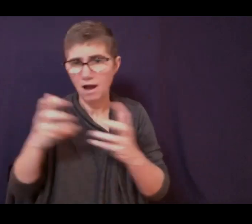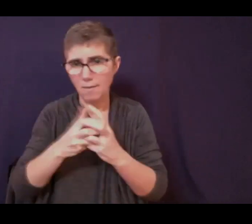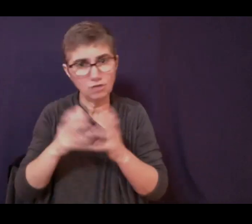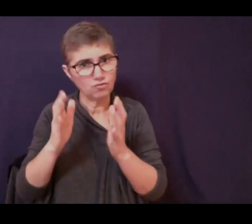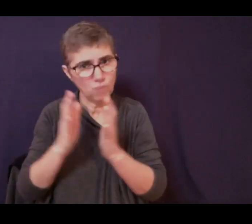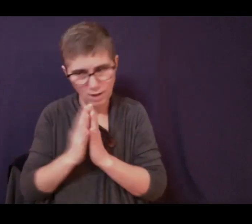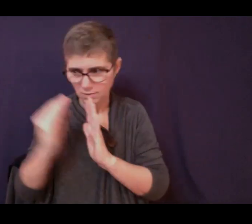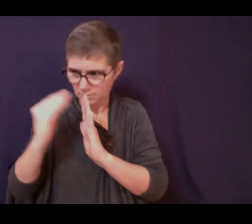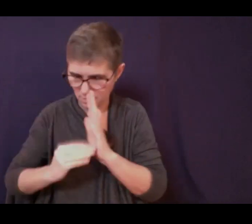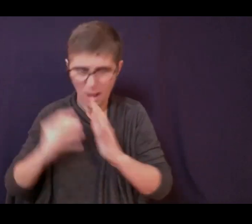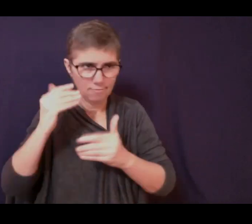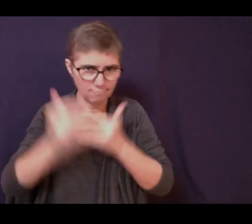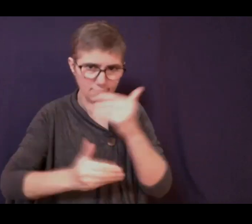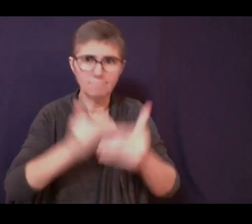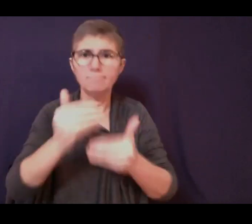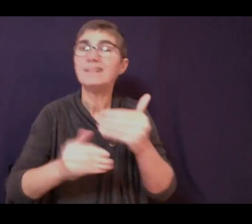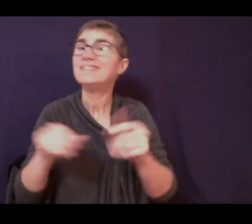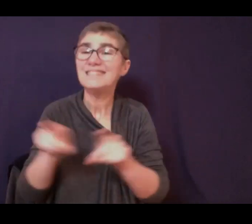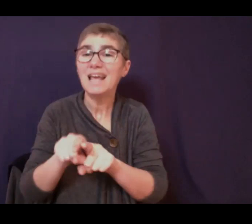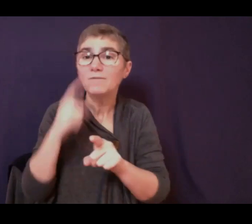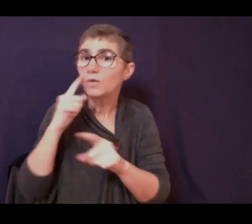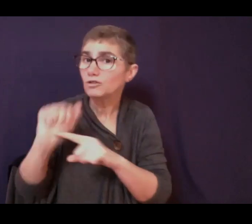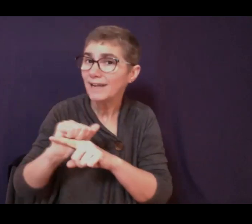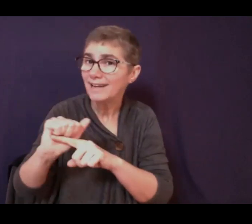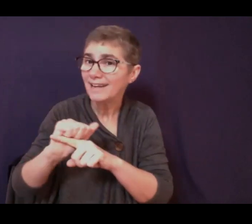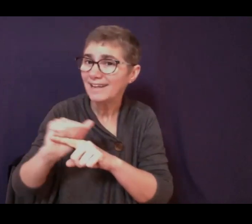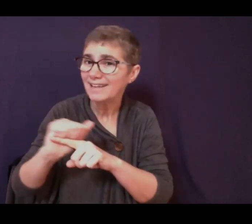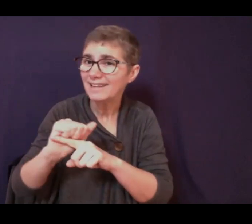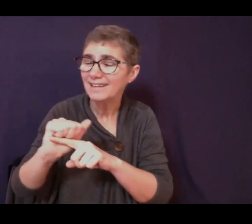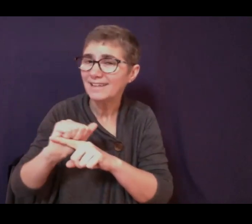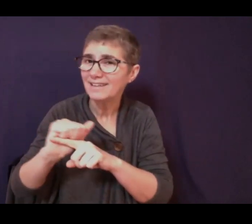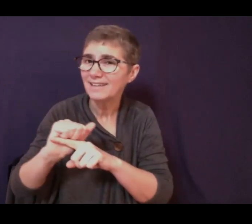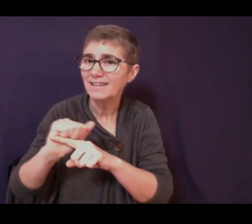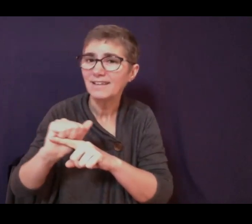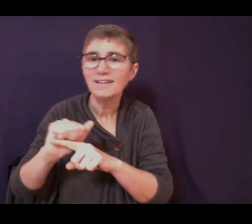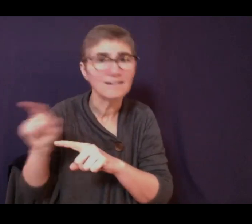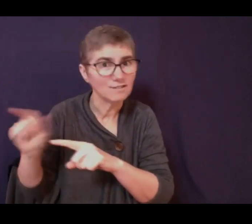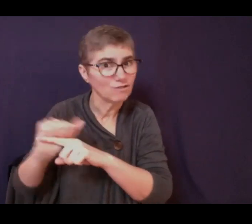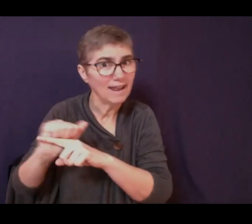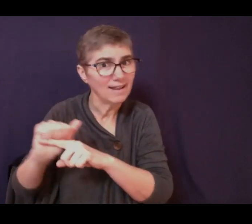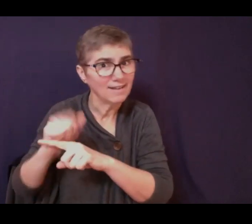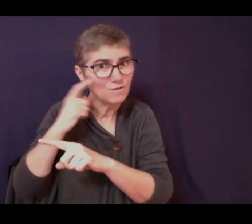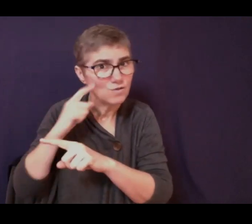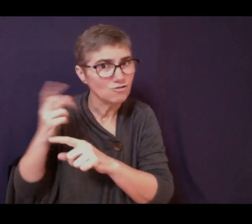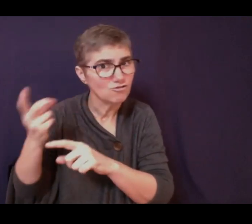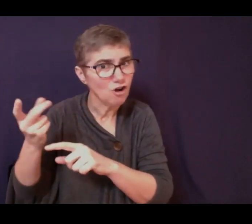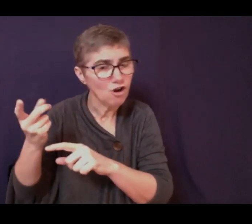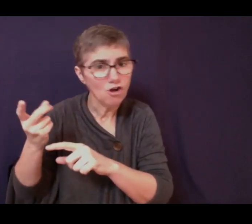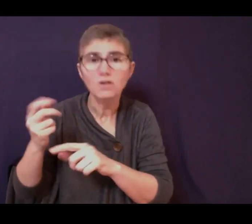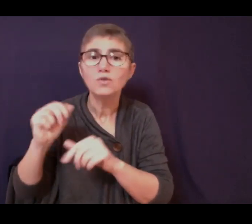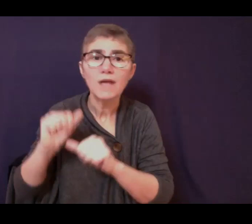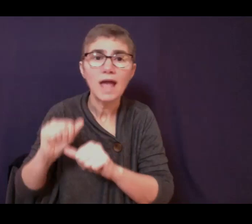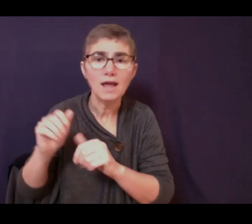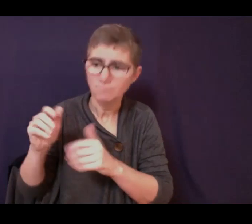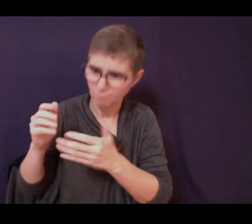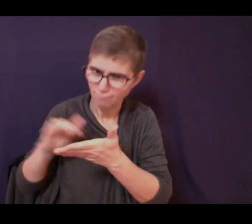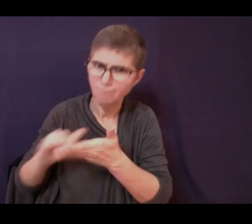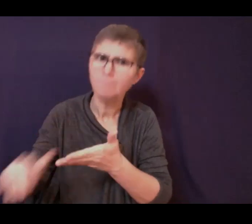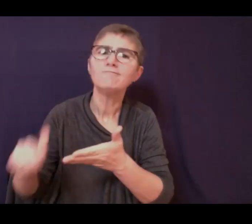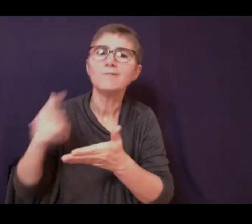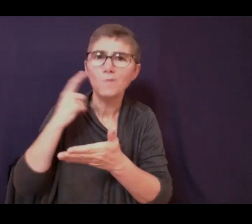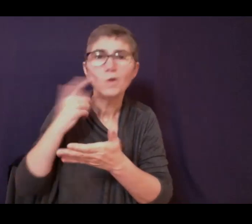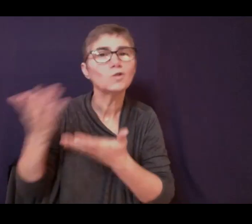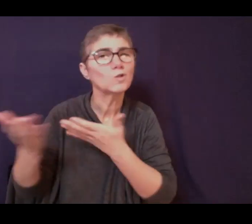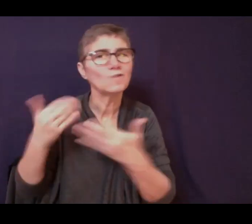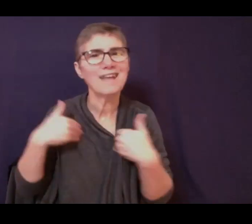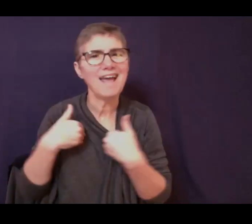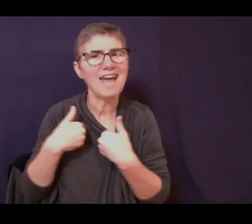just to make it really clear that the you know you you can grant leave for service animal